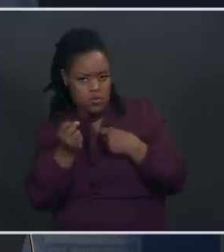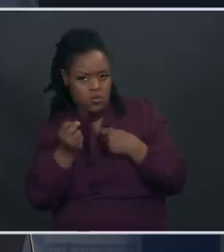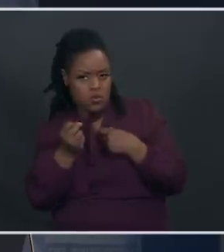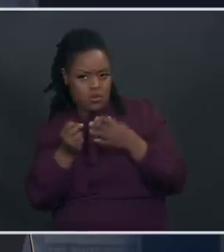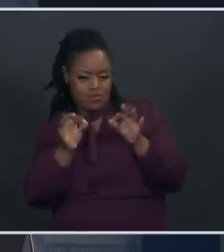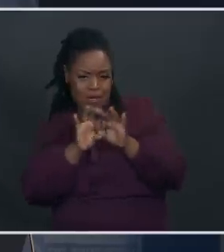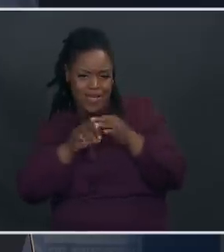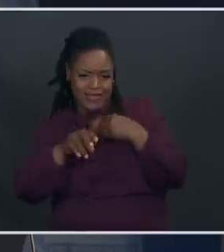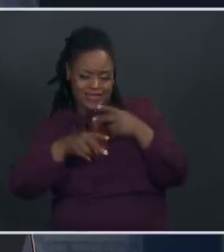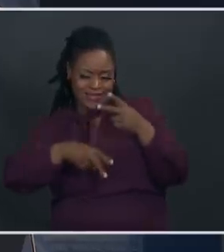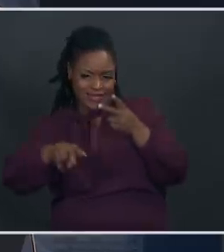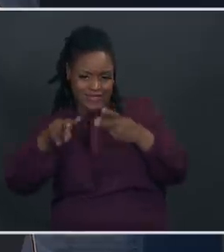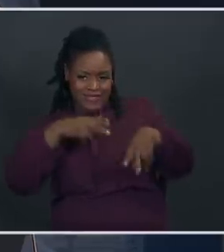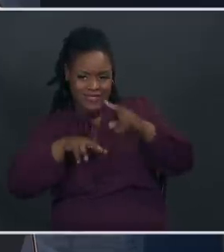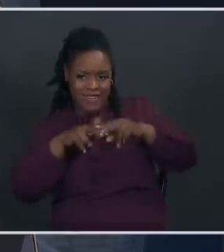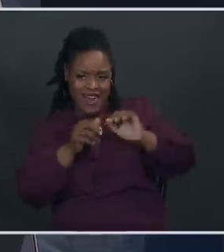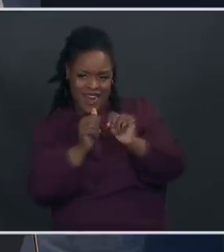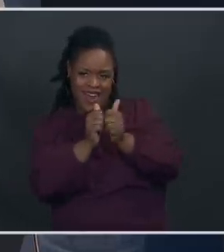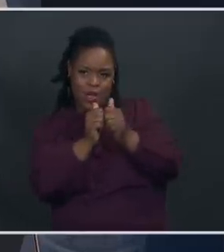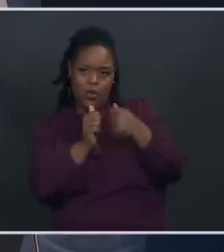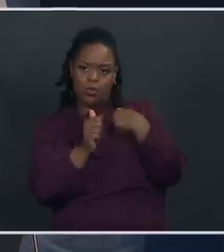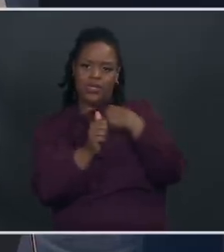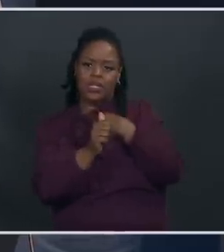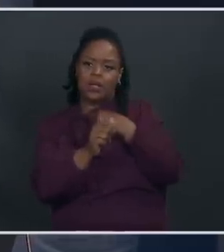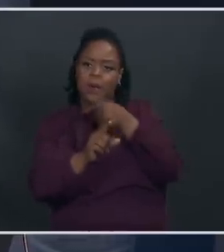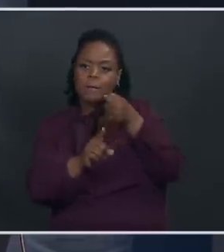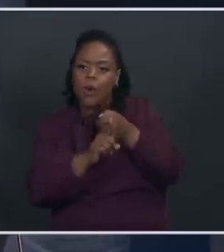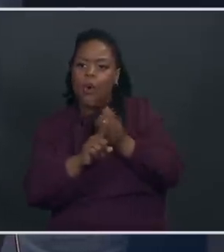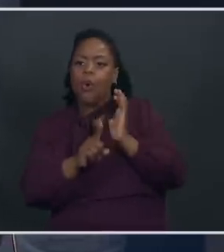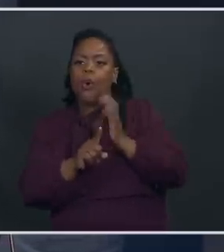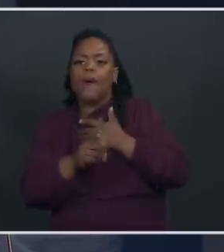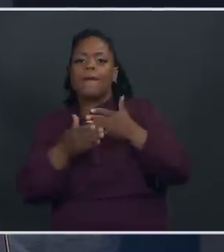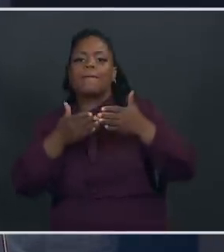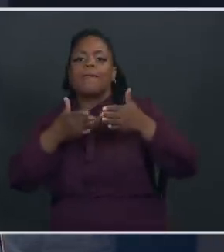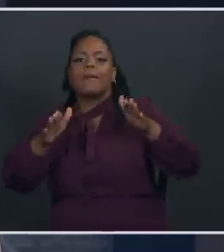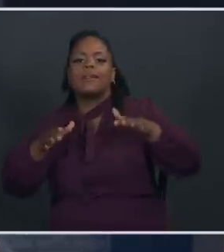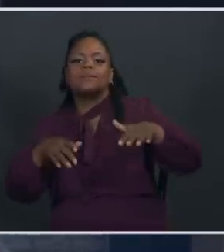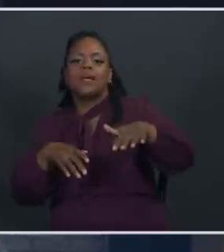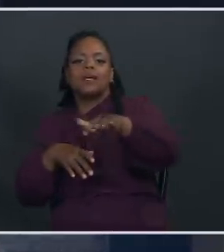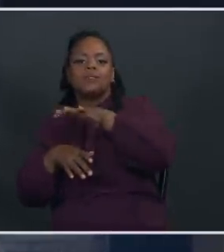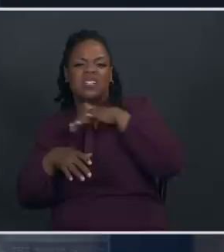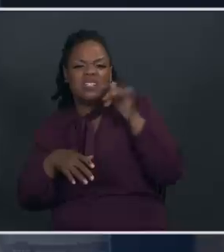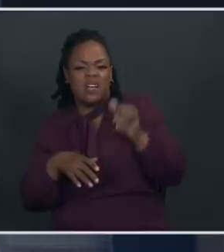So it will include looking at what new leases ought to be approved and sold;